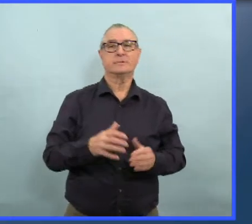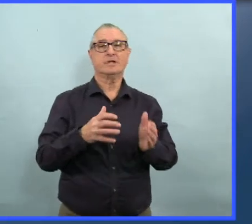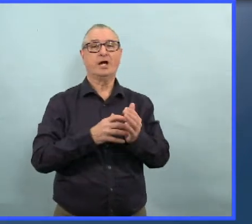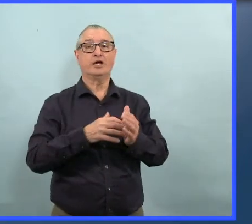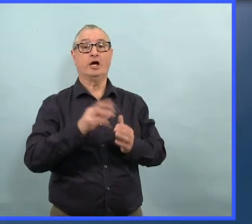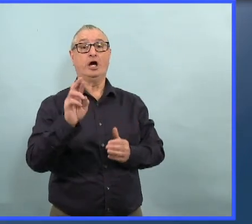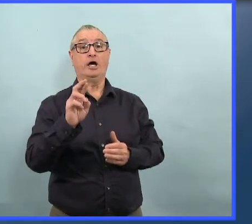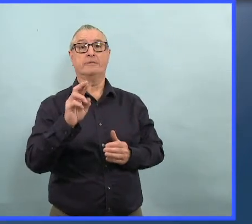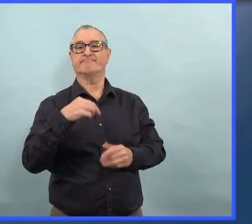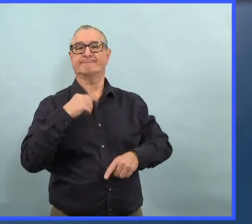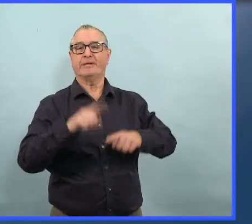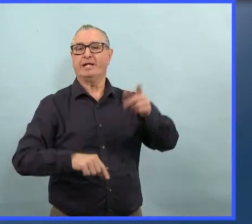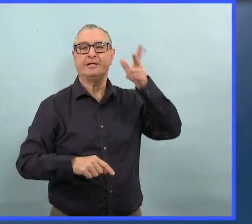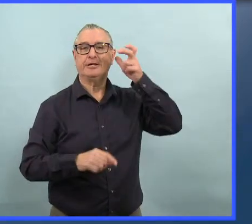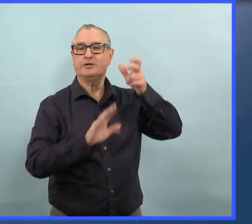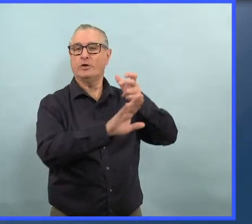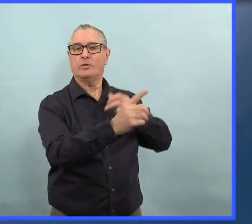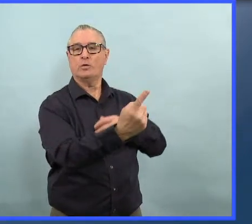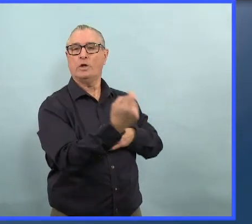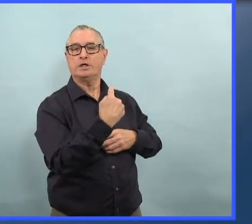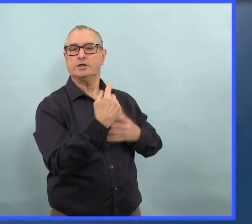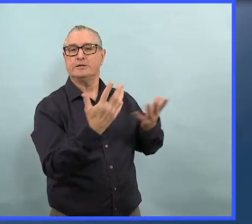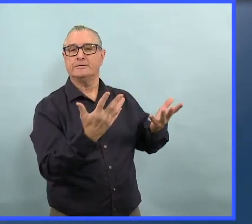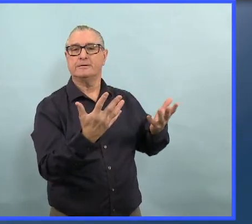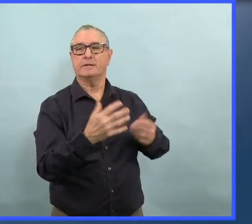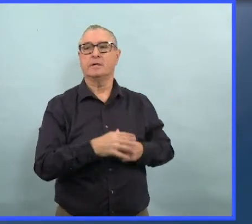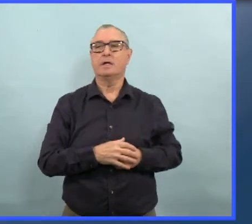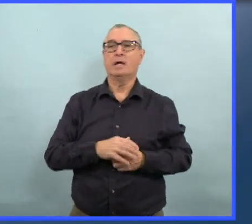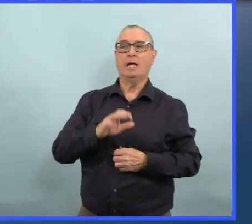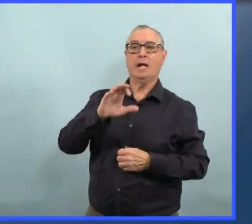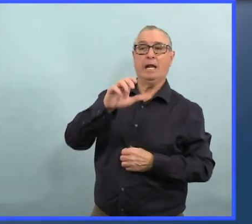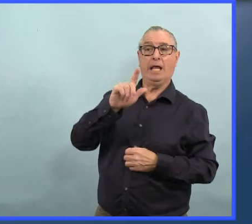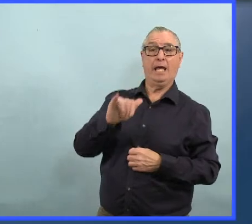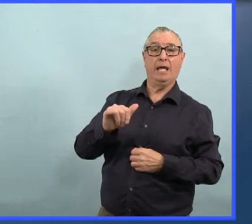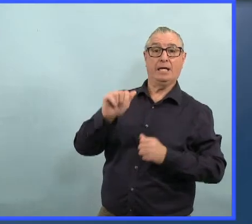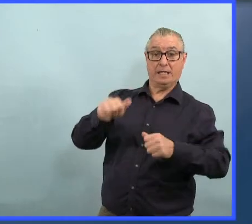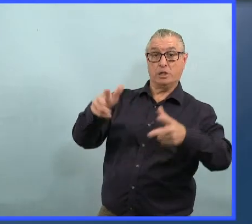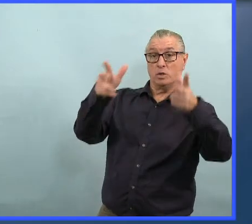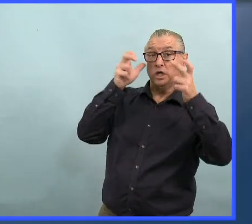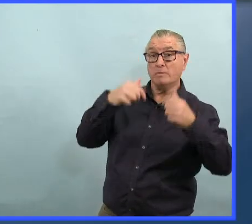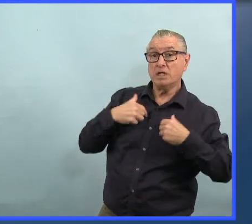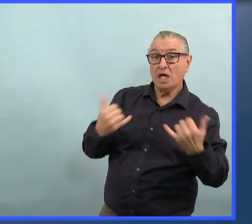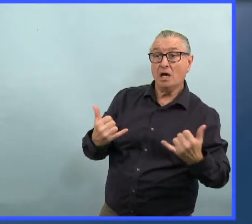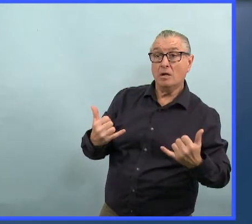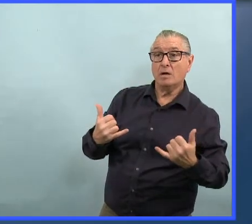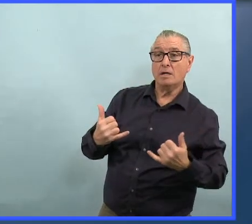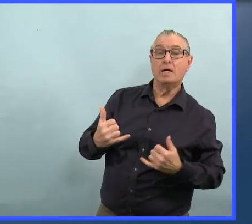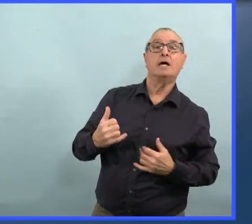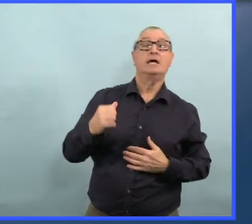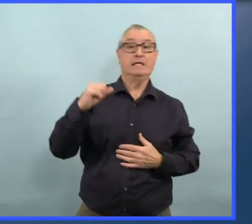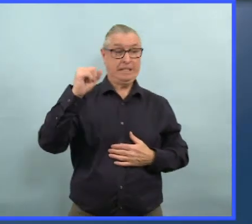okay we're gonna try this one more time can you hear me now go ahead yeah all right um